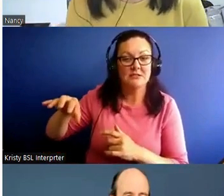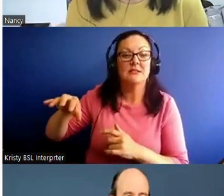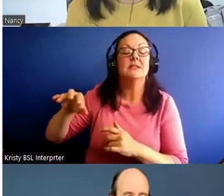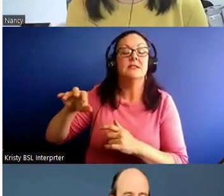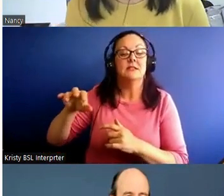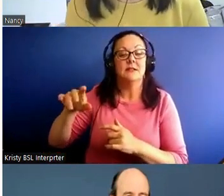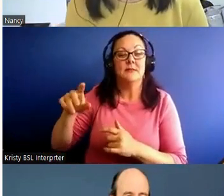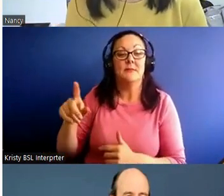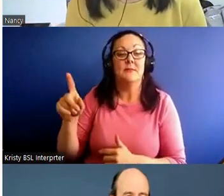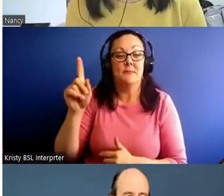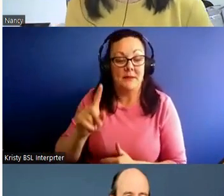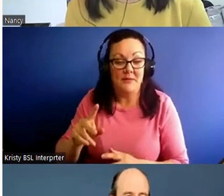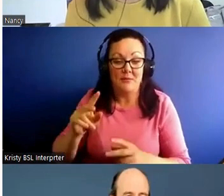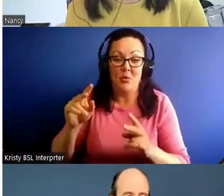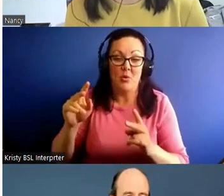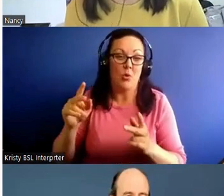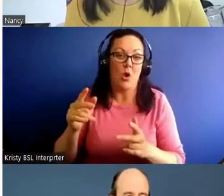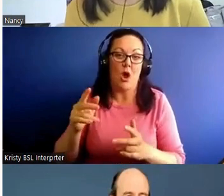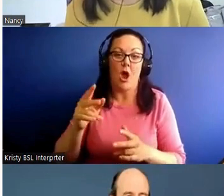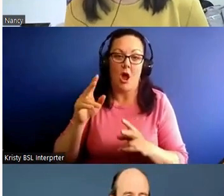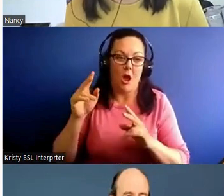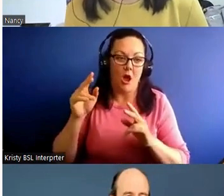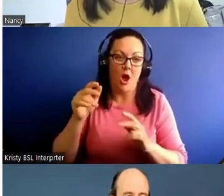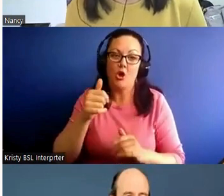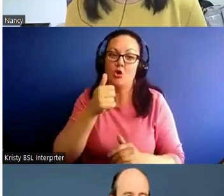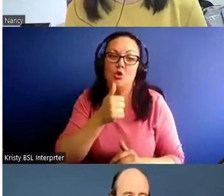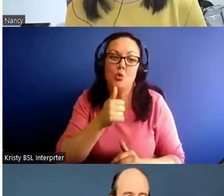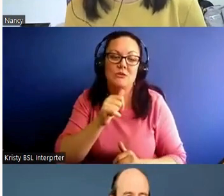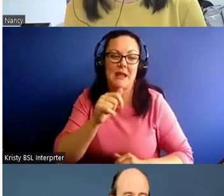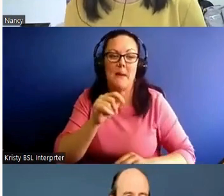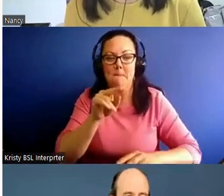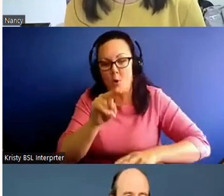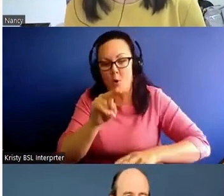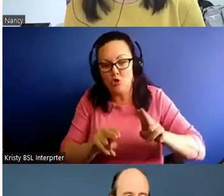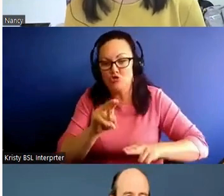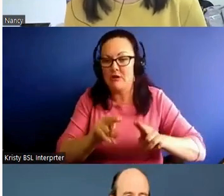seeing and using monitoring and evaluation as a learning component